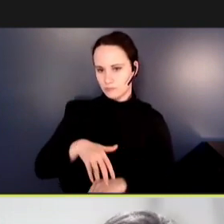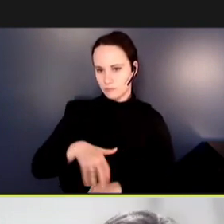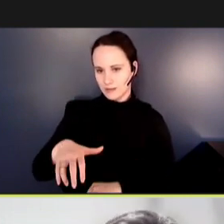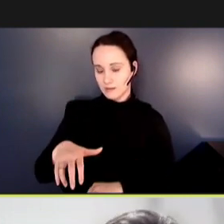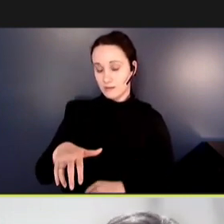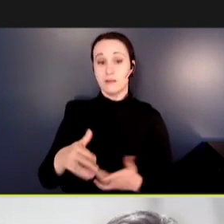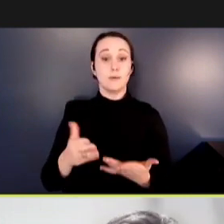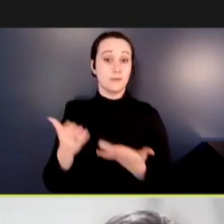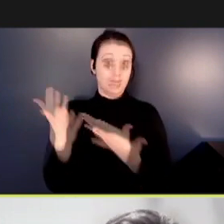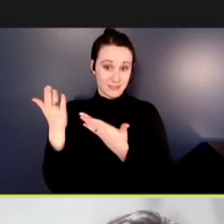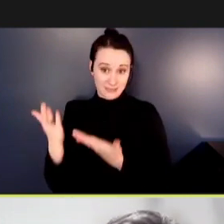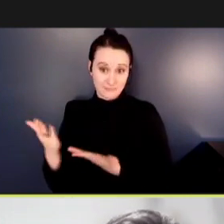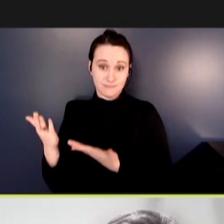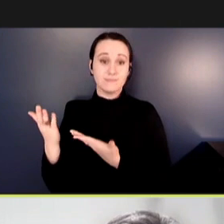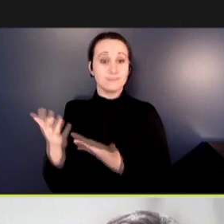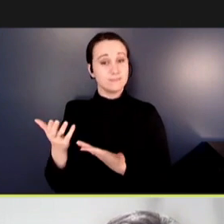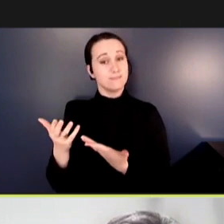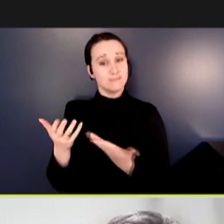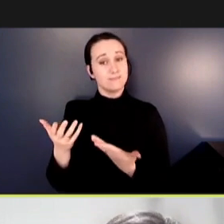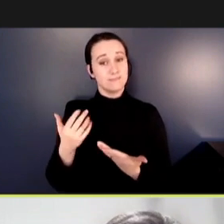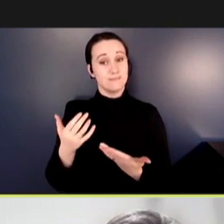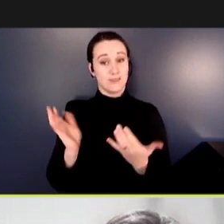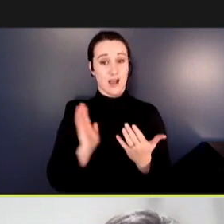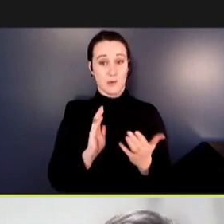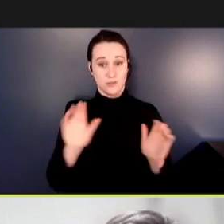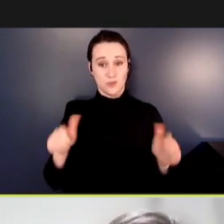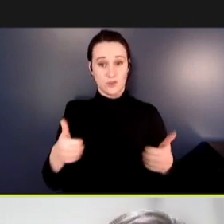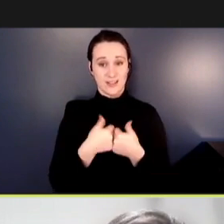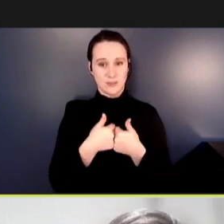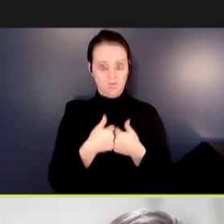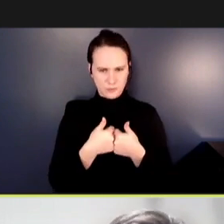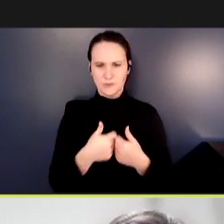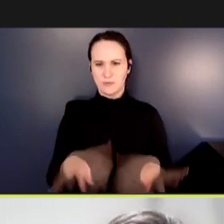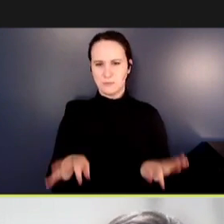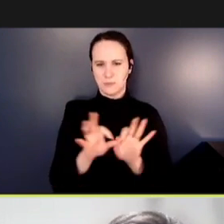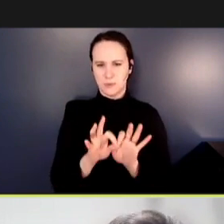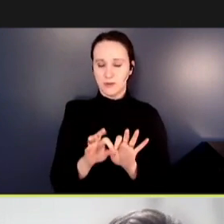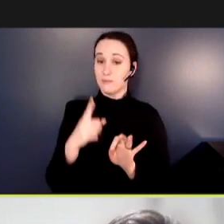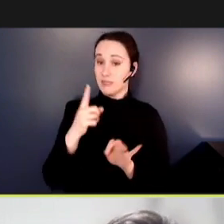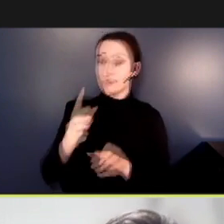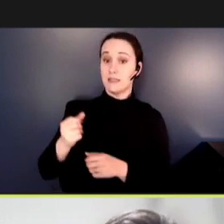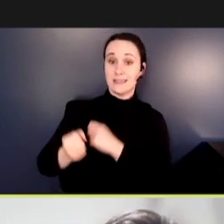here, we do have an important challenge because year after year, which is shown by this bar,